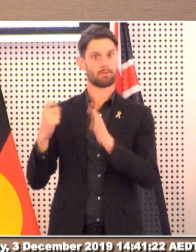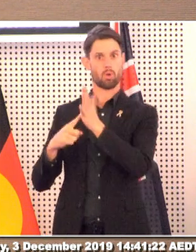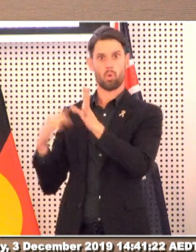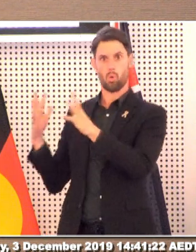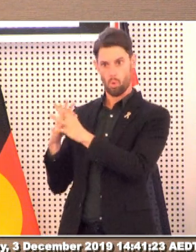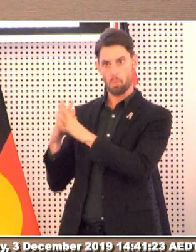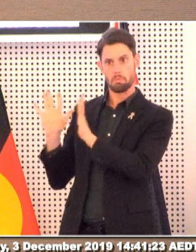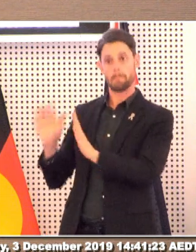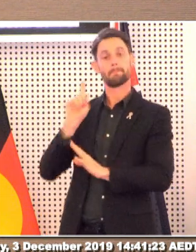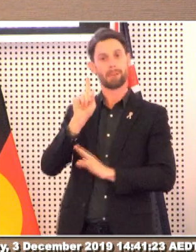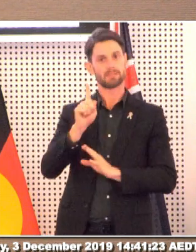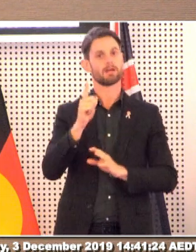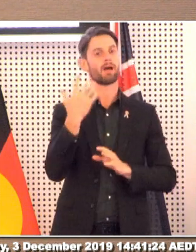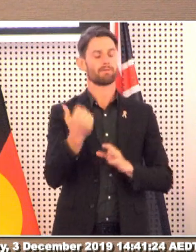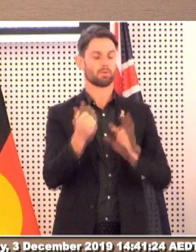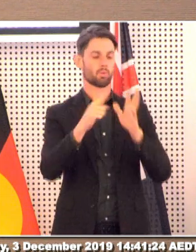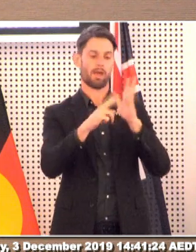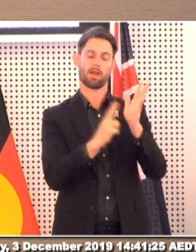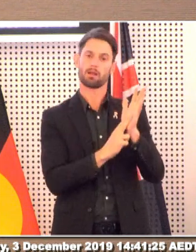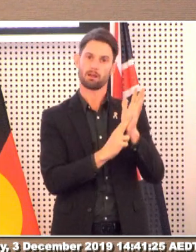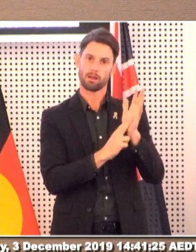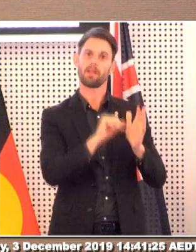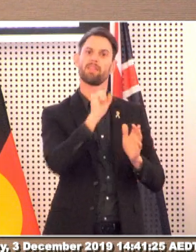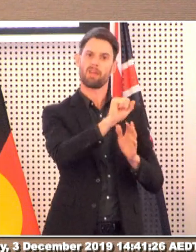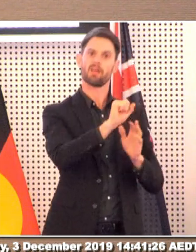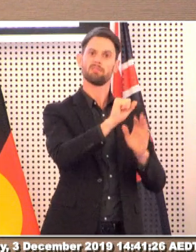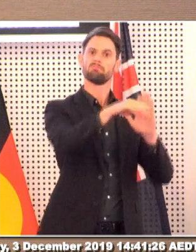just immediately preceding that the UN Convention on the Rights of People with